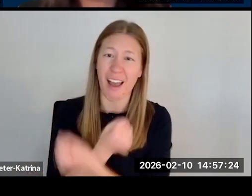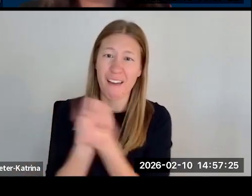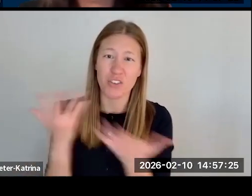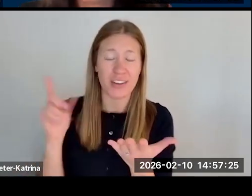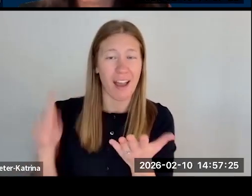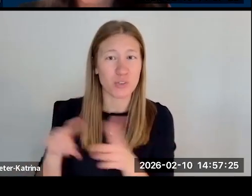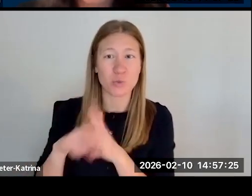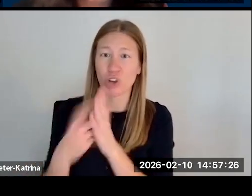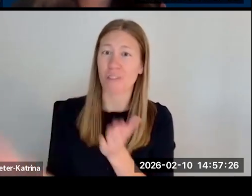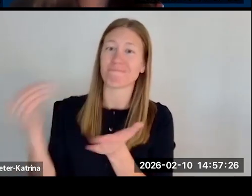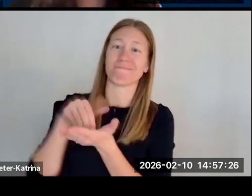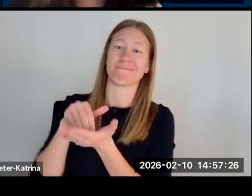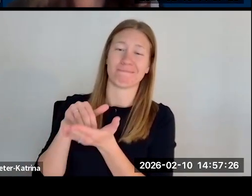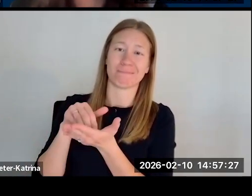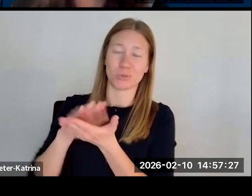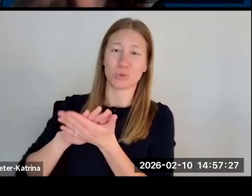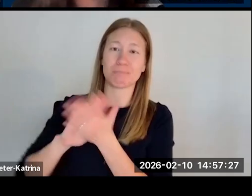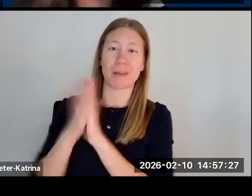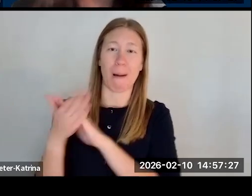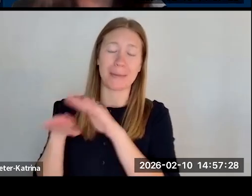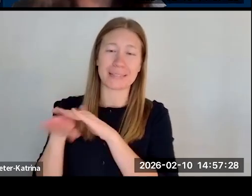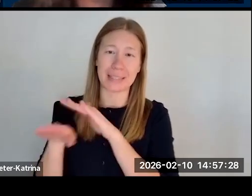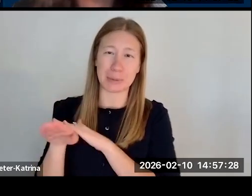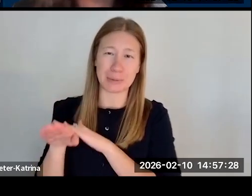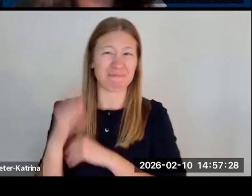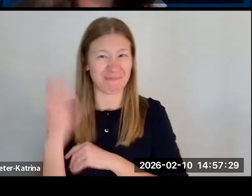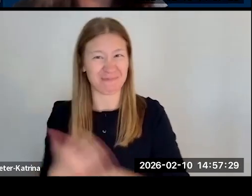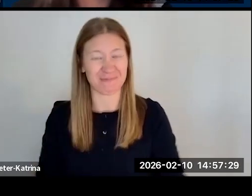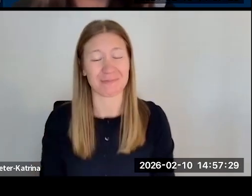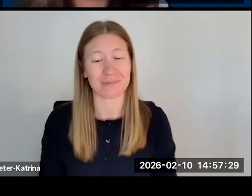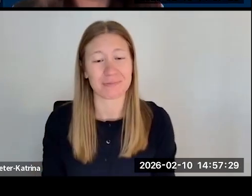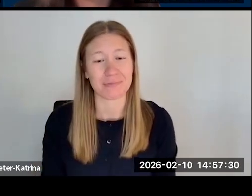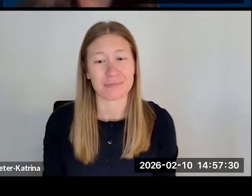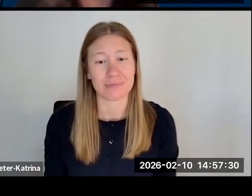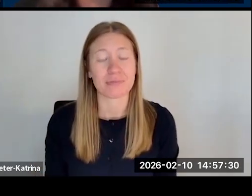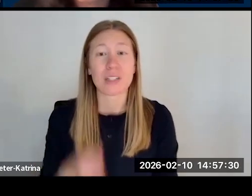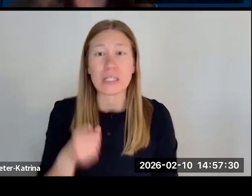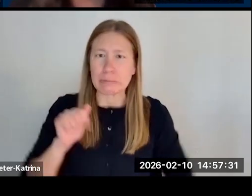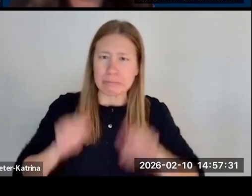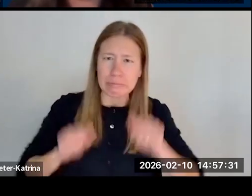with making it accessible. If you're not sure about whether you need to use a PDF